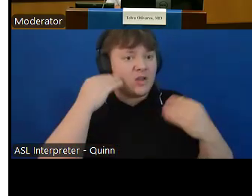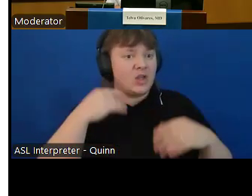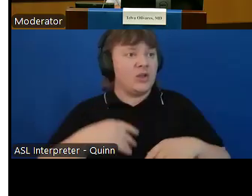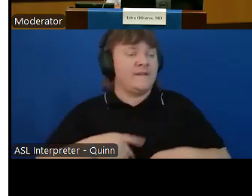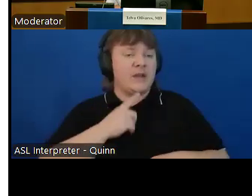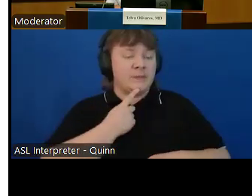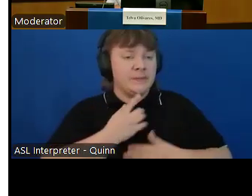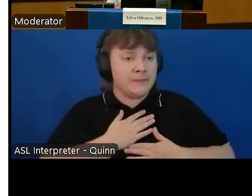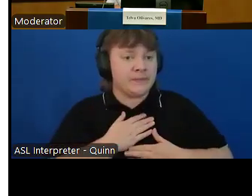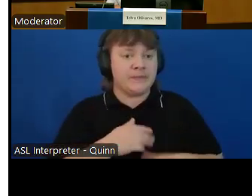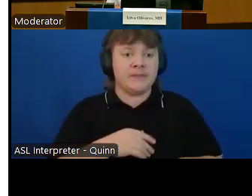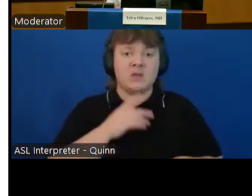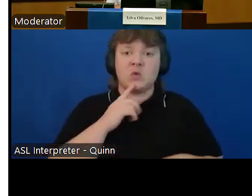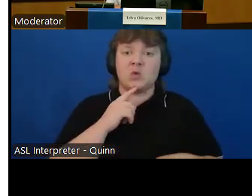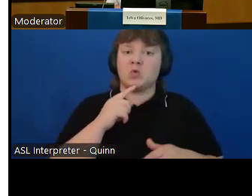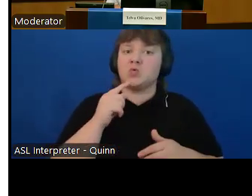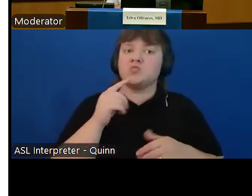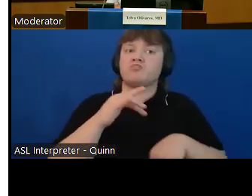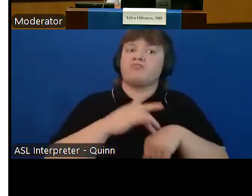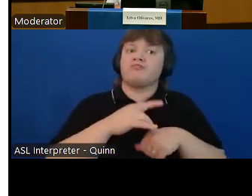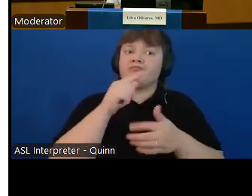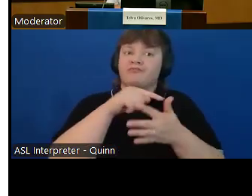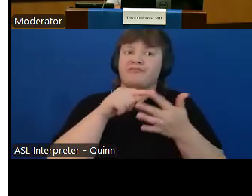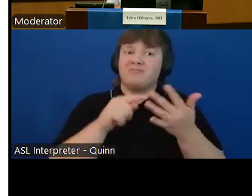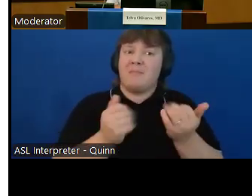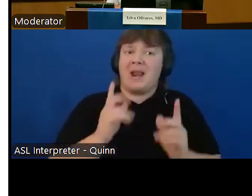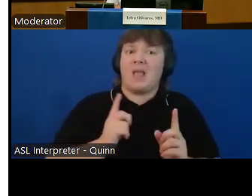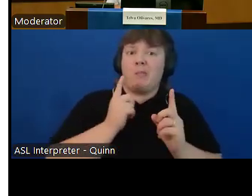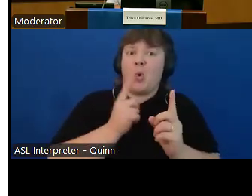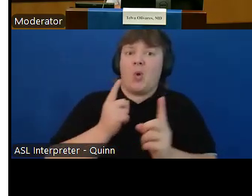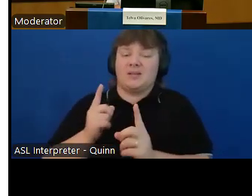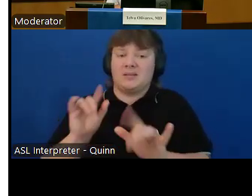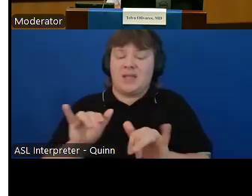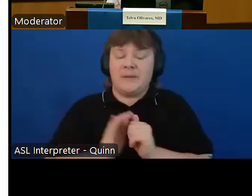a lot of the points that we wanted to bring up. With that in mind though, and thinking about the